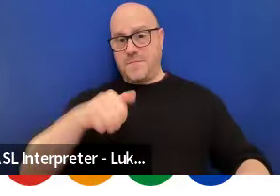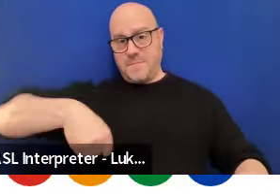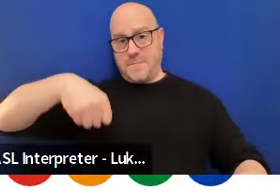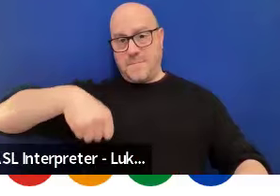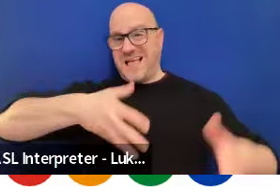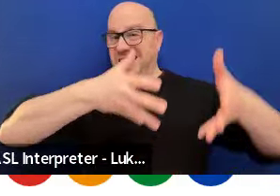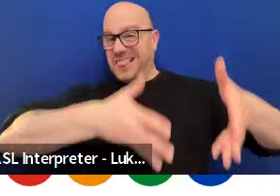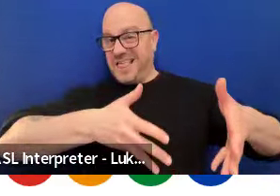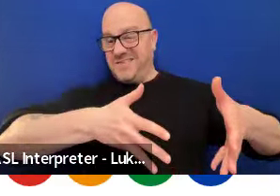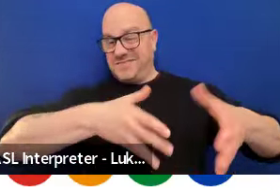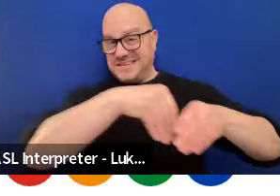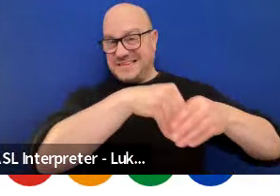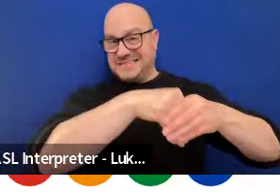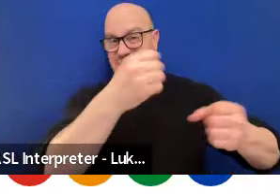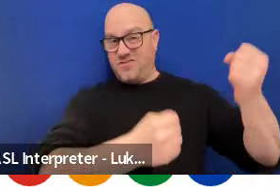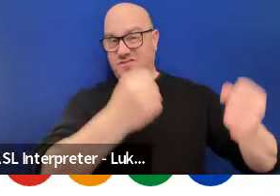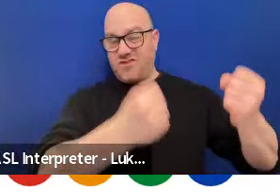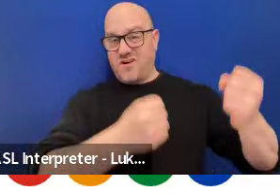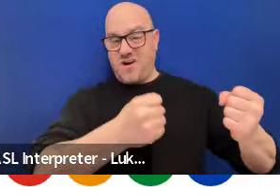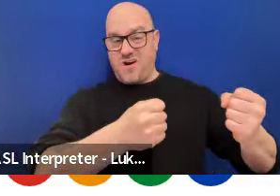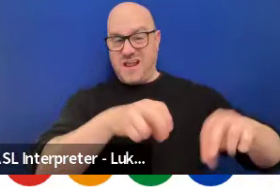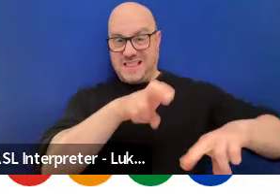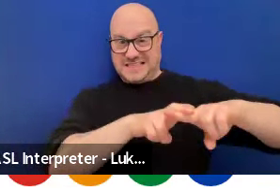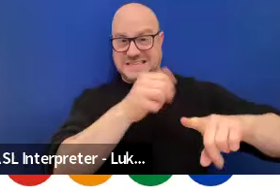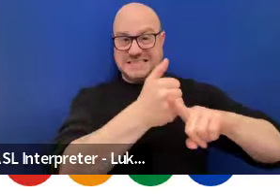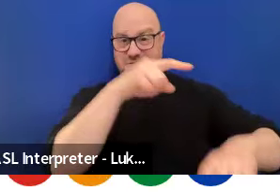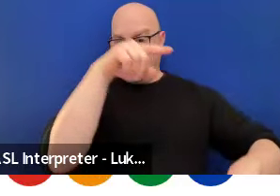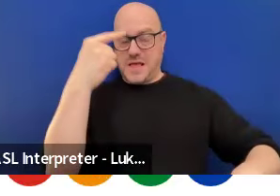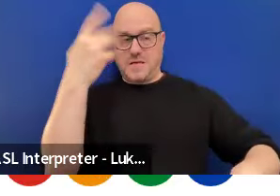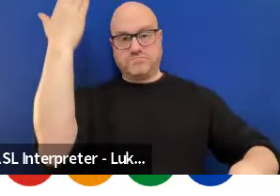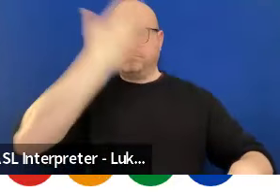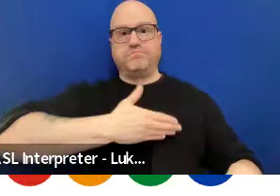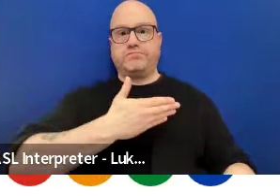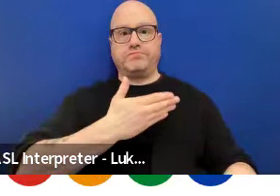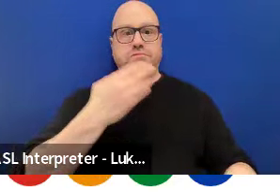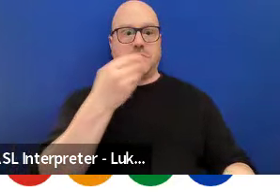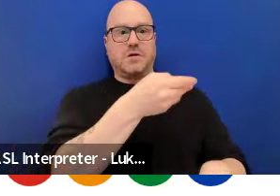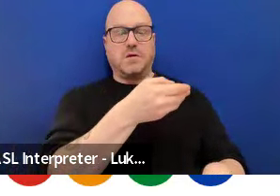LASTLY, ON A POSITIVE NOTE, I LEFT MY BLACK FANNIE PACK IN THE FLEX RIDE, THE SEAT WAS BLACK.